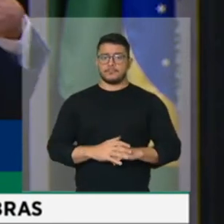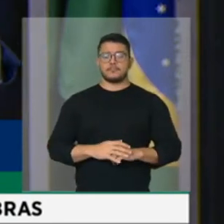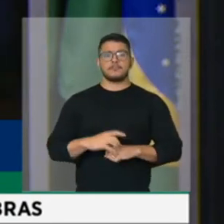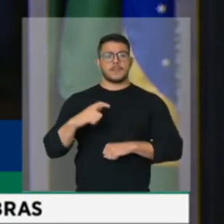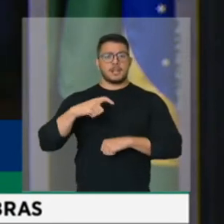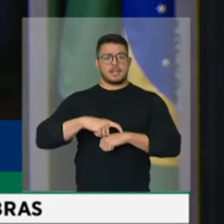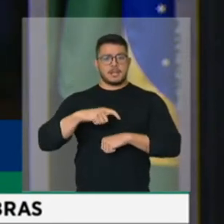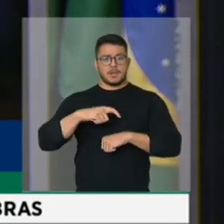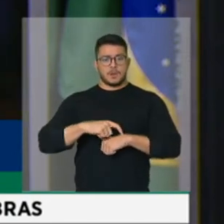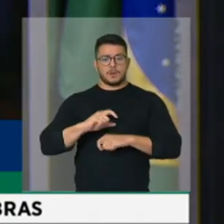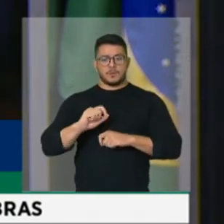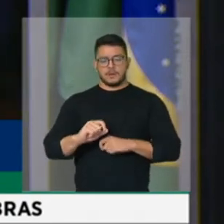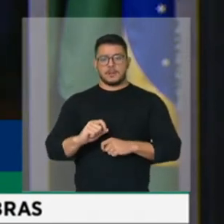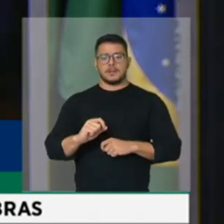ATRAVÀS DA CONTA CDE, NÓS JÁ TEMOS MECANISMOS PRA